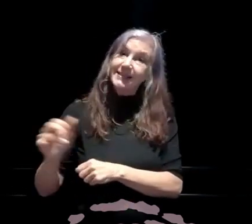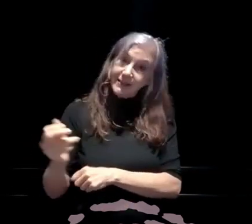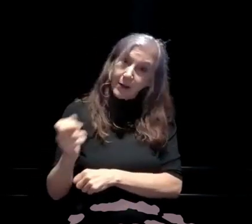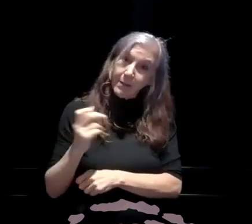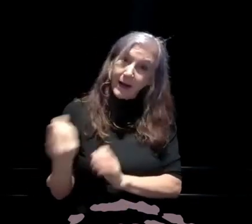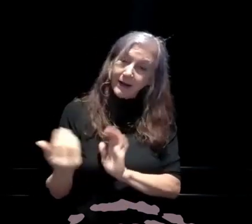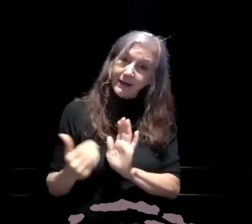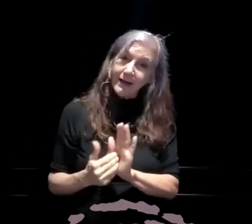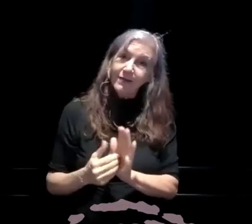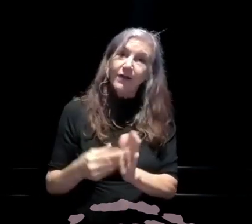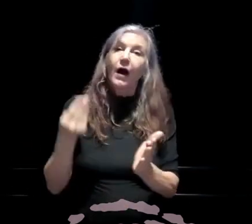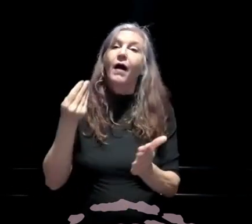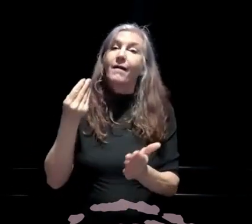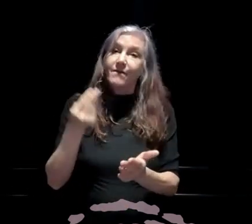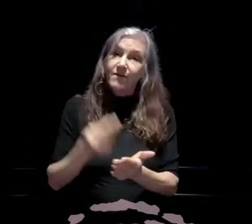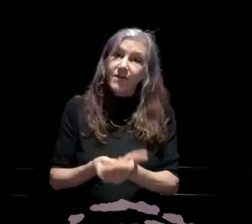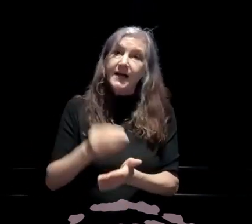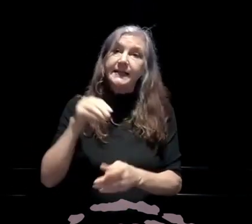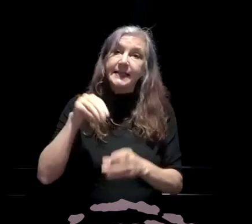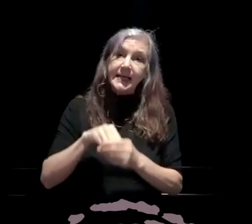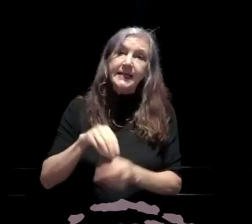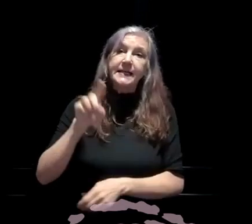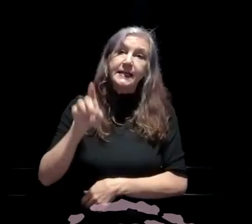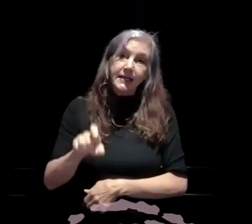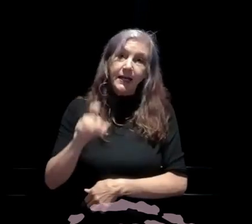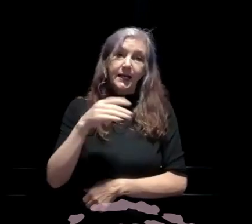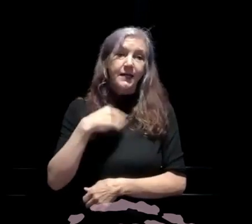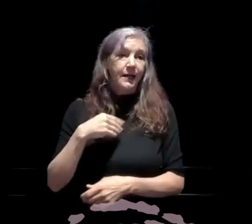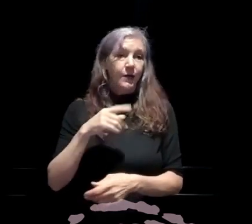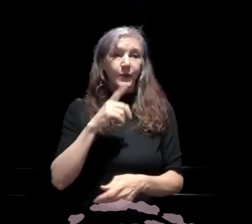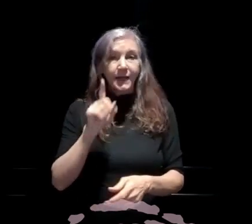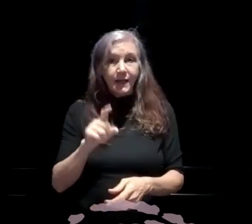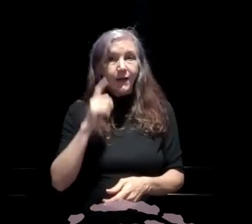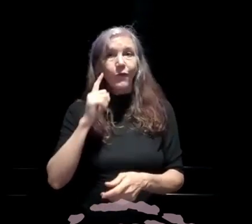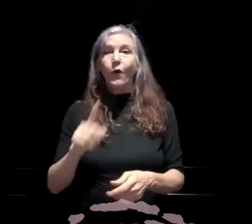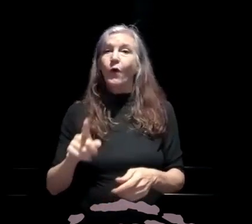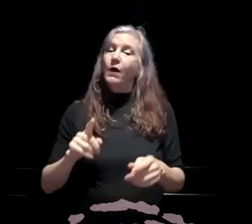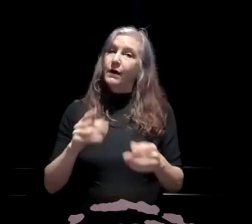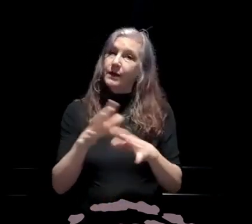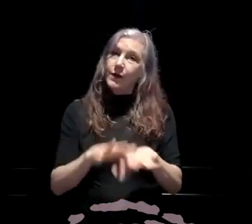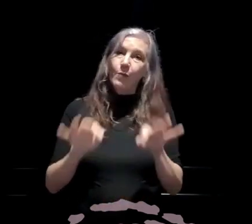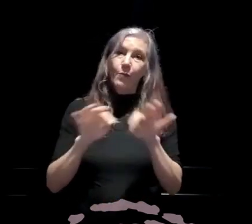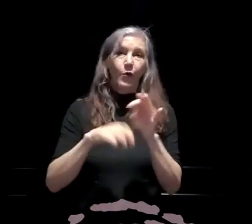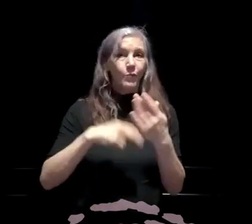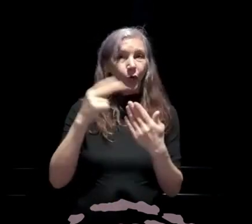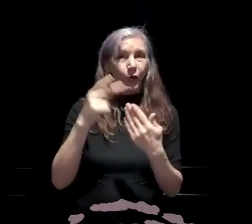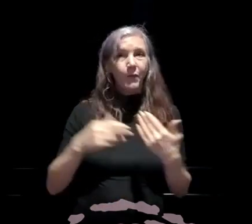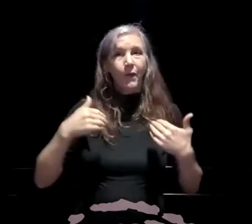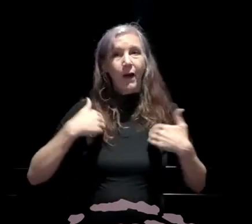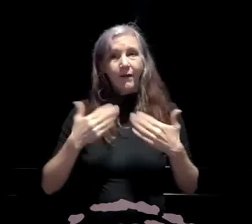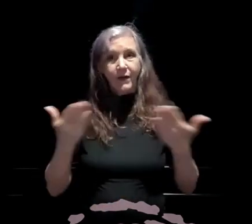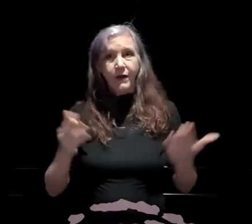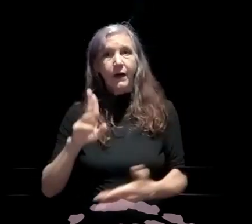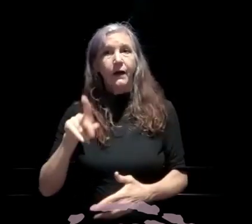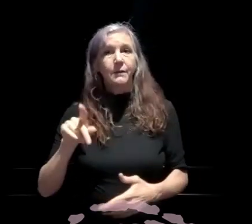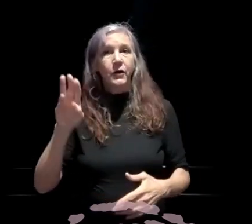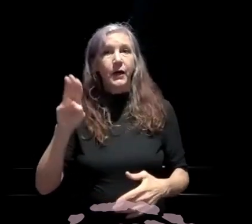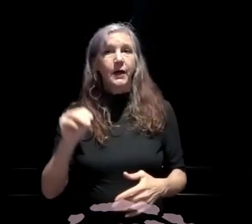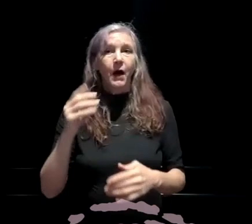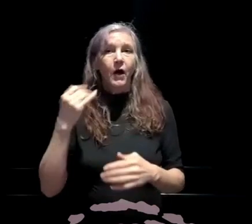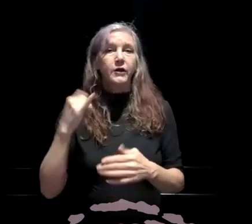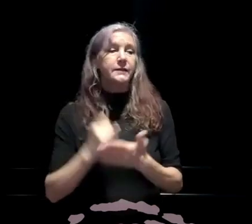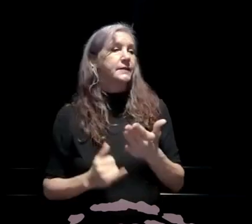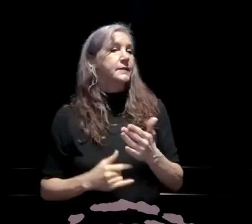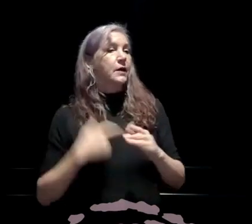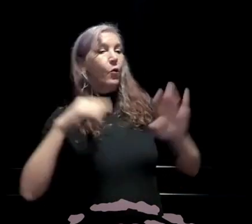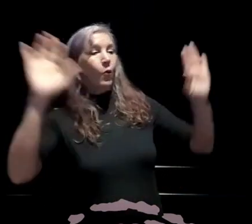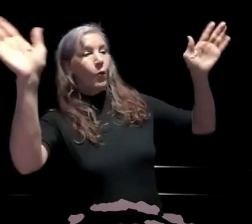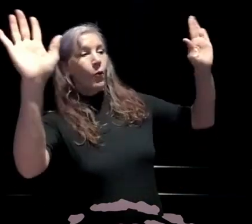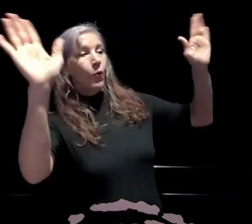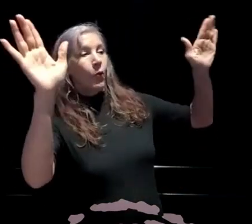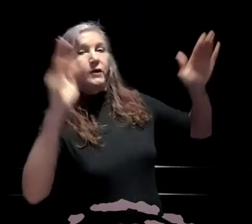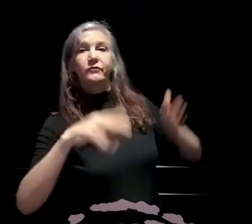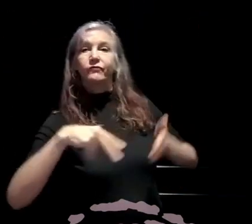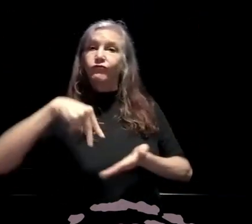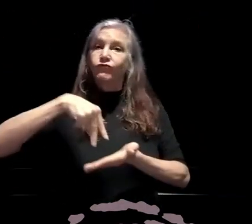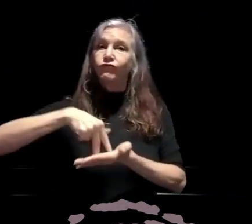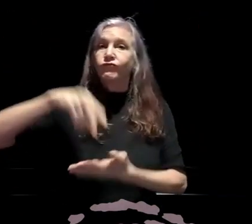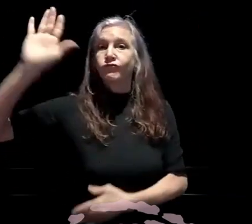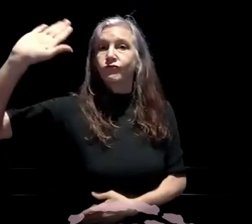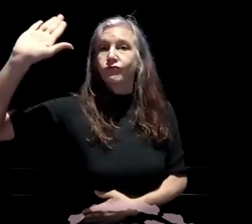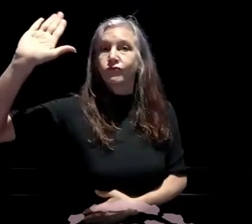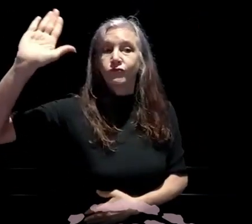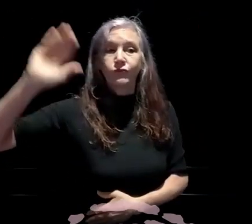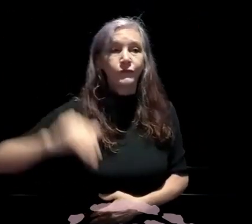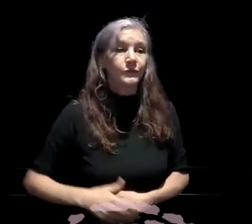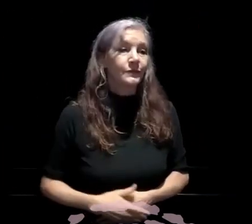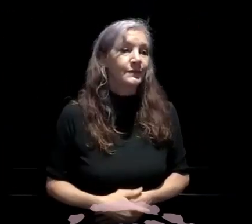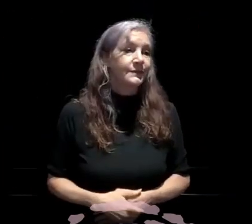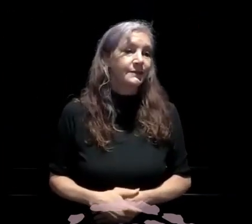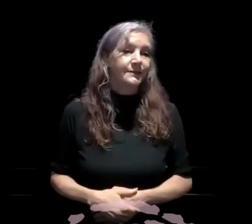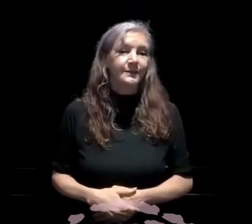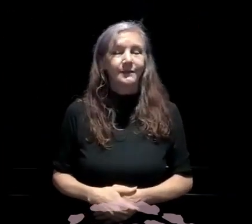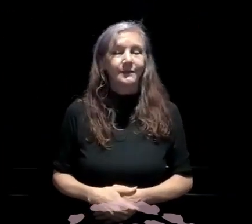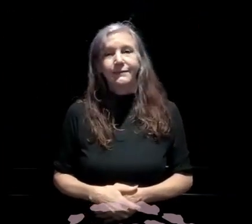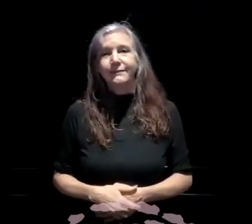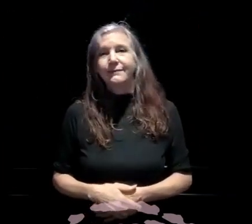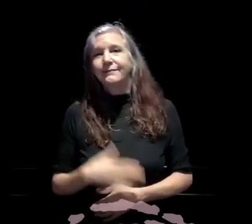we work together to raise money to support our important programming at upstream arts. Stacy, could you take a moment and stand and wave to everyone?